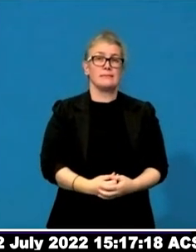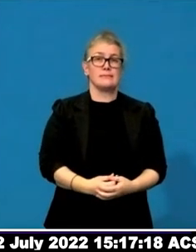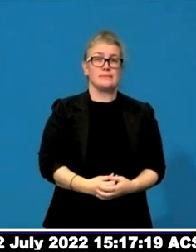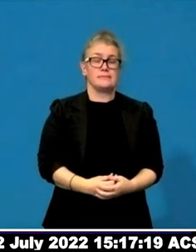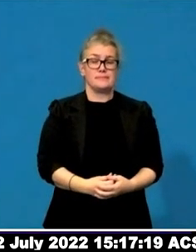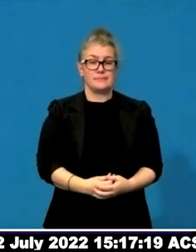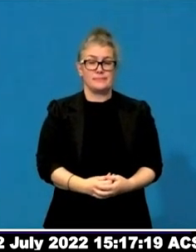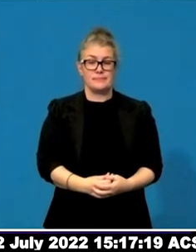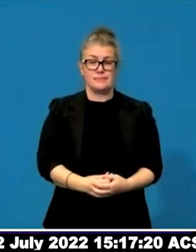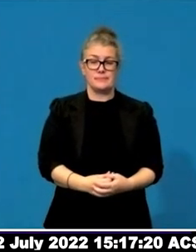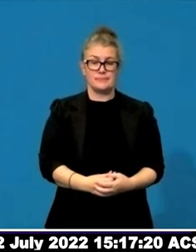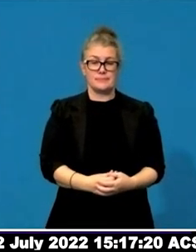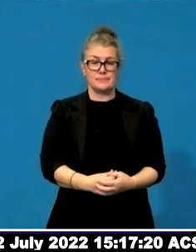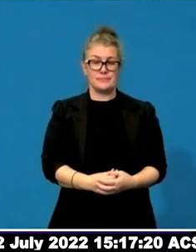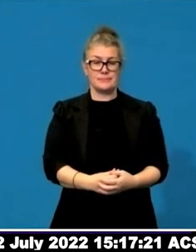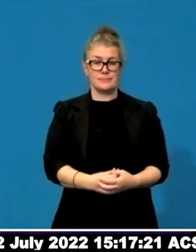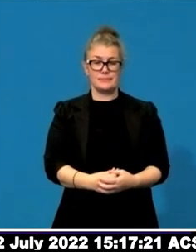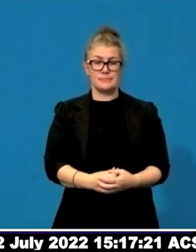So, no, there haven't been any opportunities.